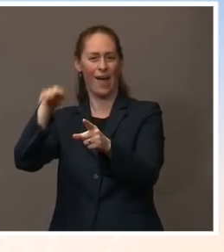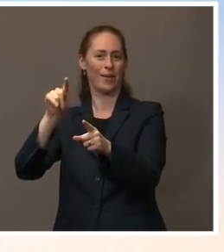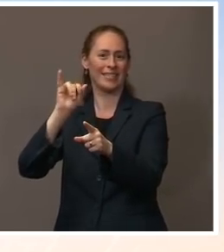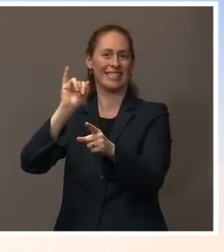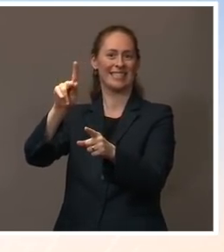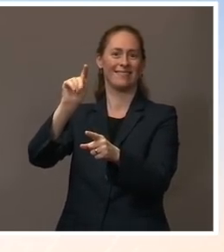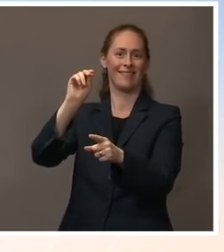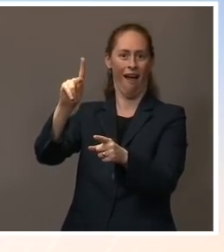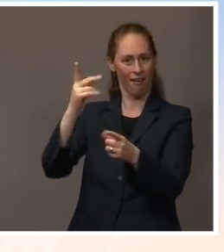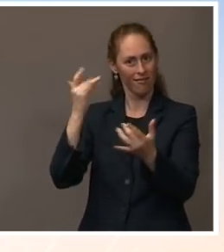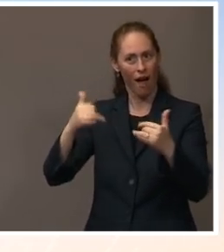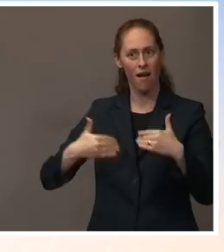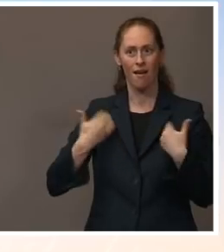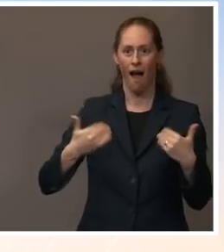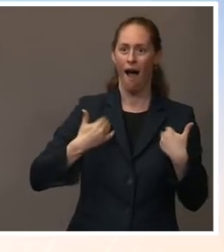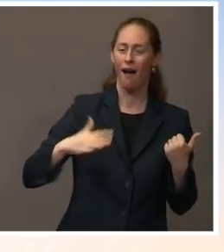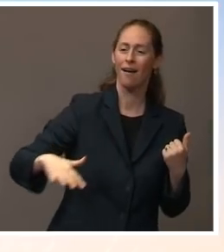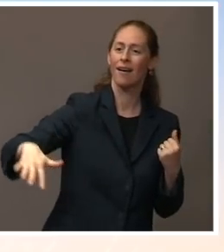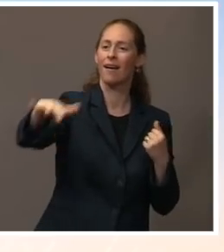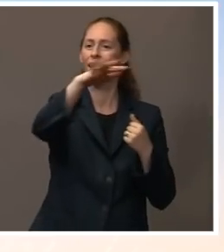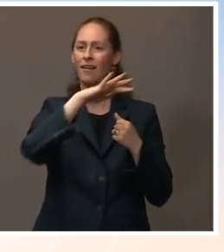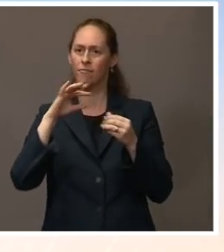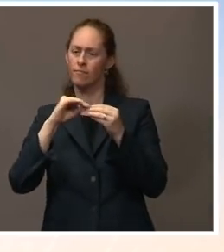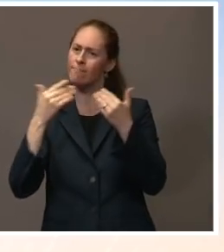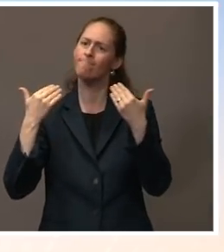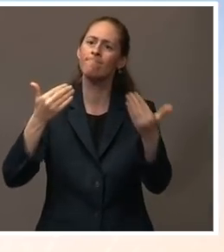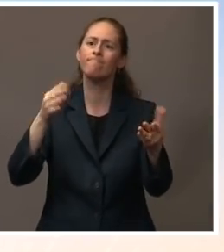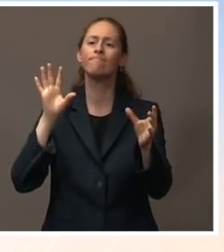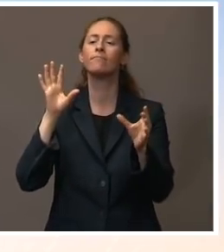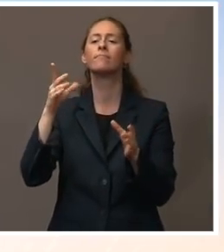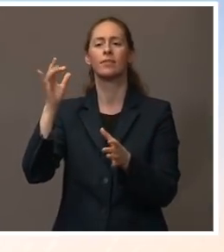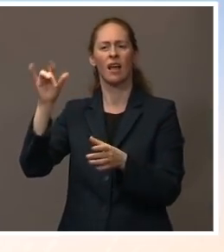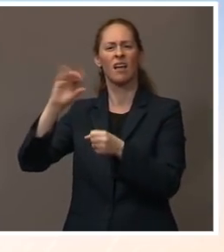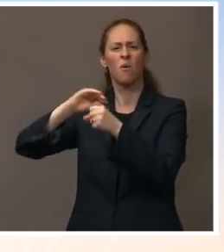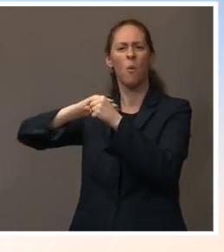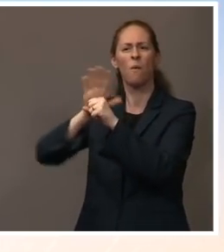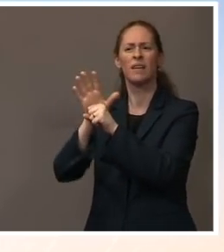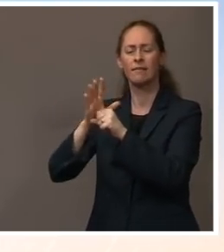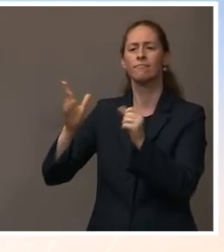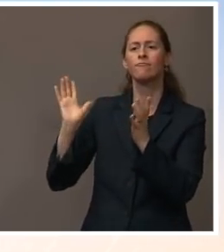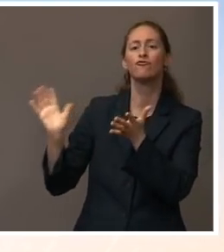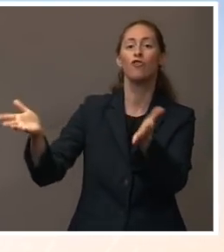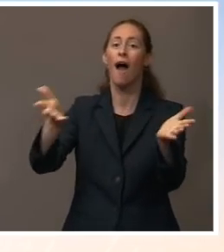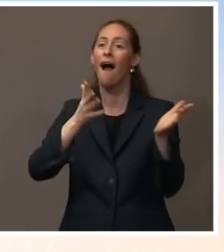CDC's COVID Vaccine Chat on WhatsApp is now live to help Spanish-speaking young adults get vaccinated.